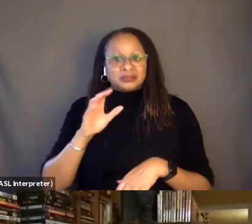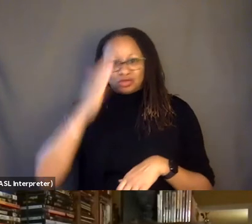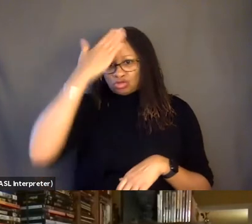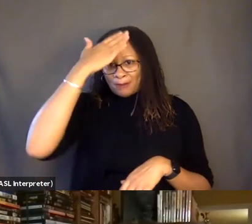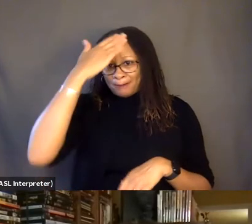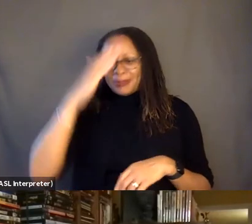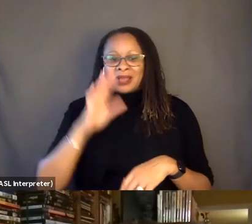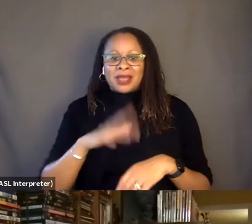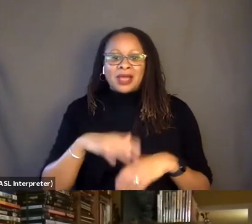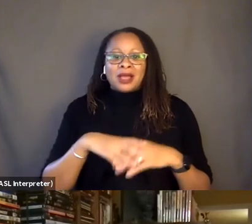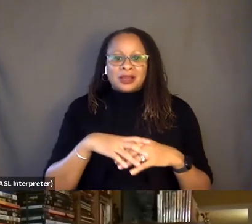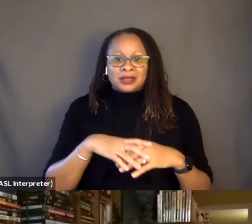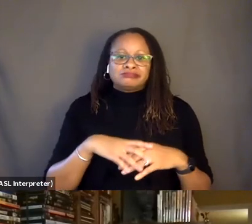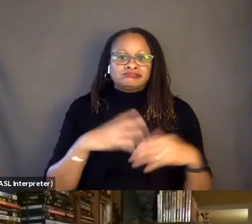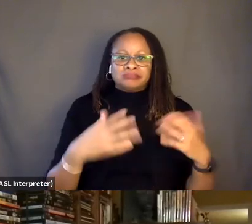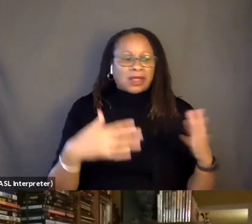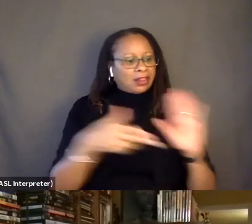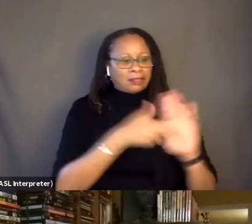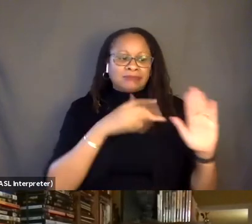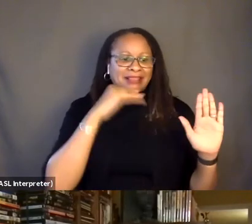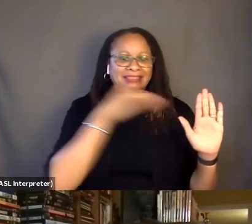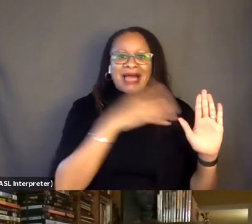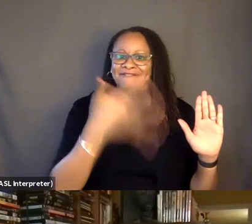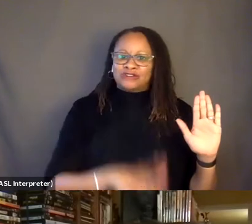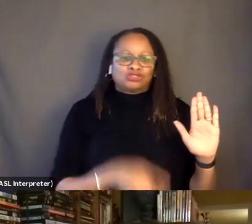calling a lie, a lie. - Yes, absolutely. When it comes from the top.